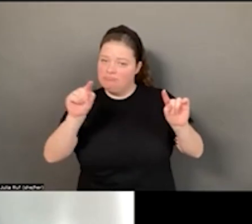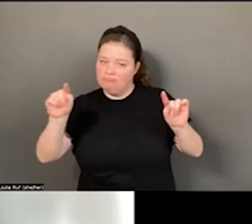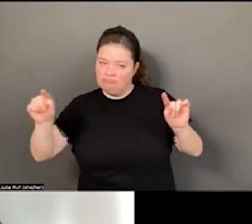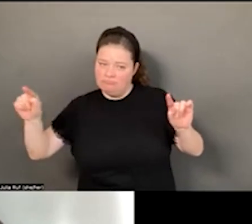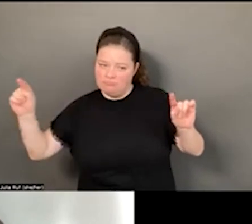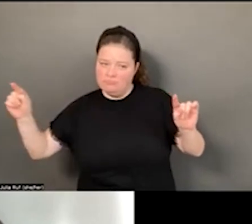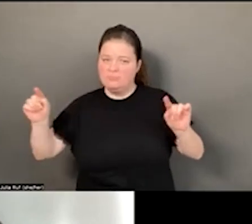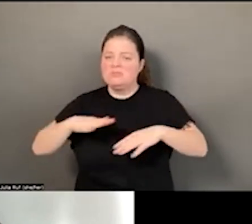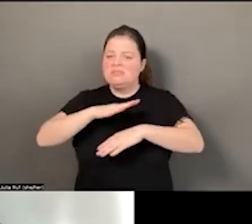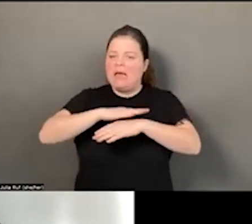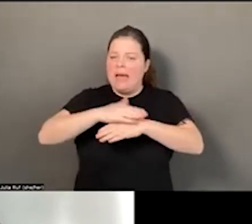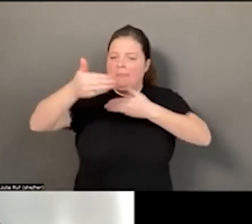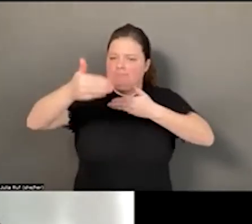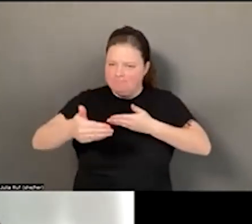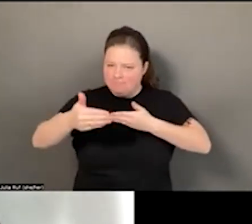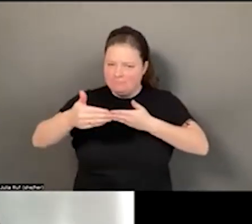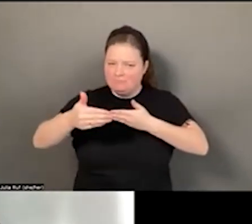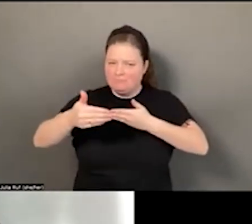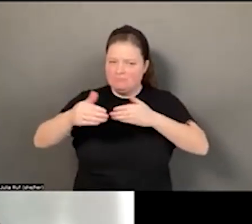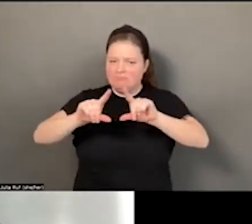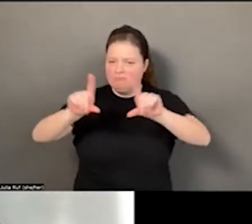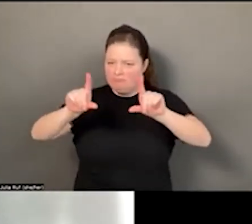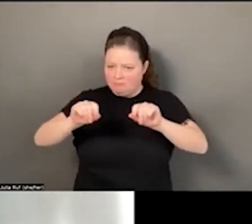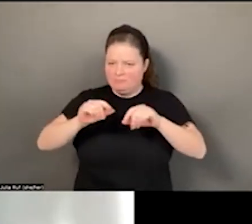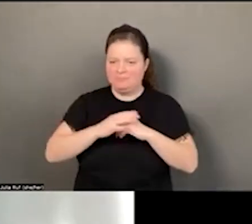So we expect that this card will ensure